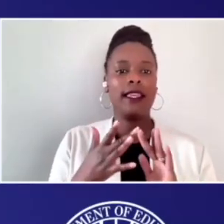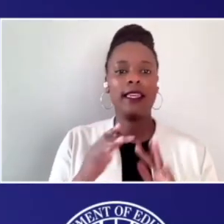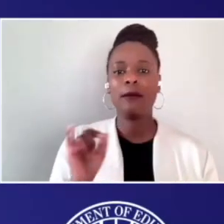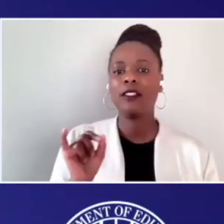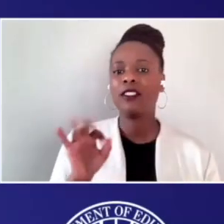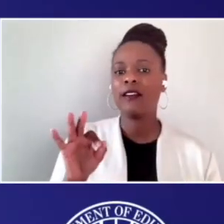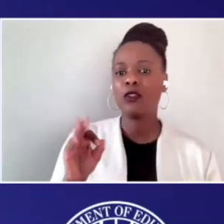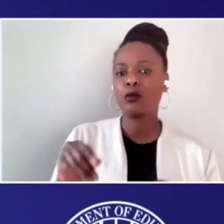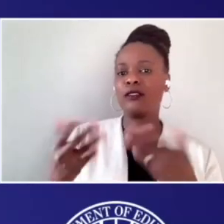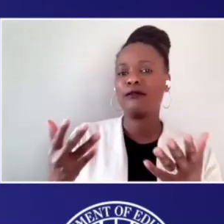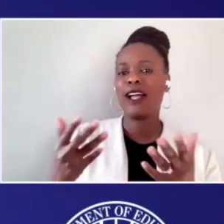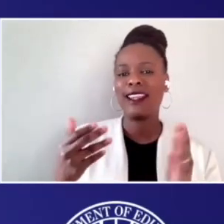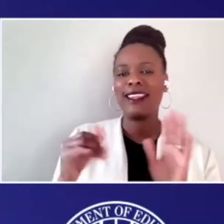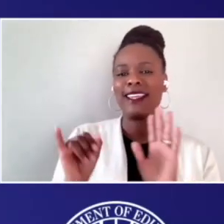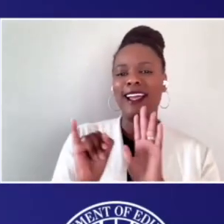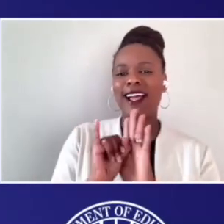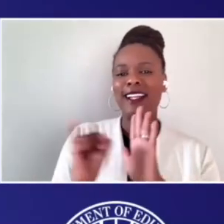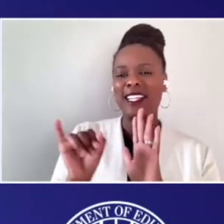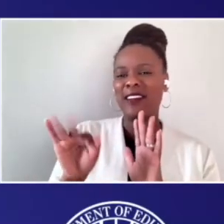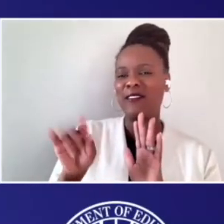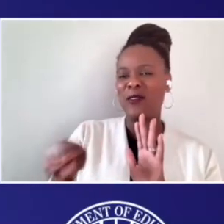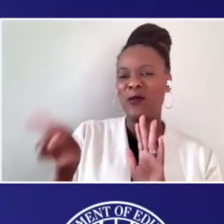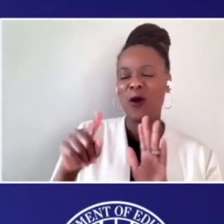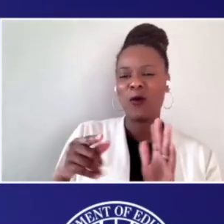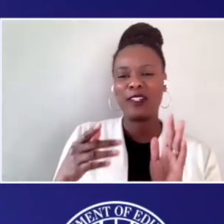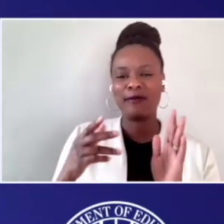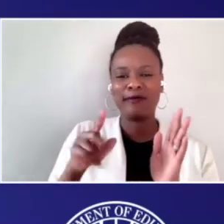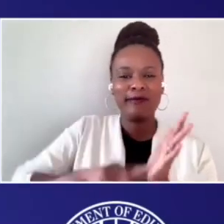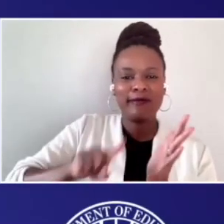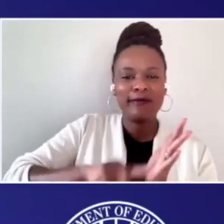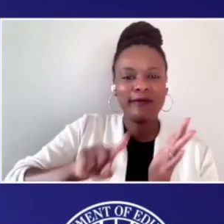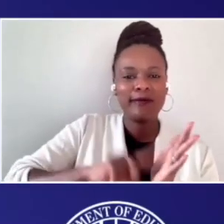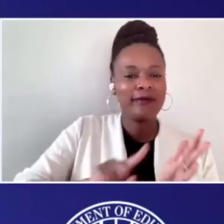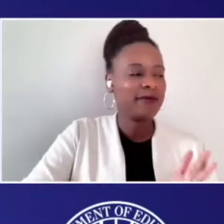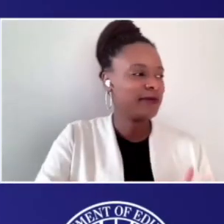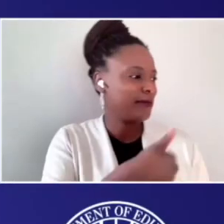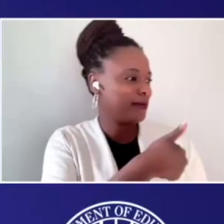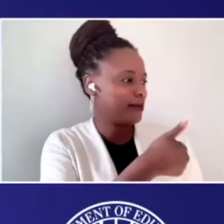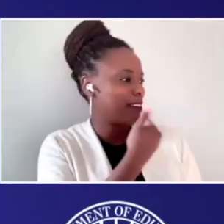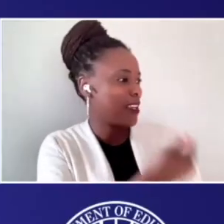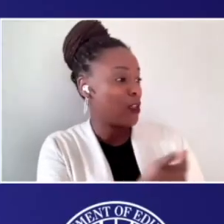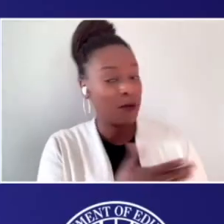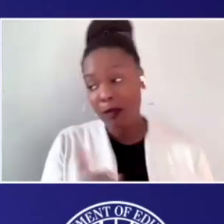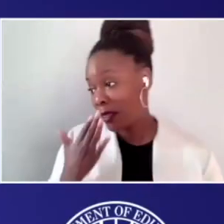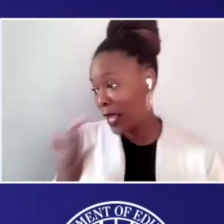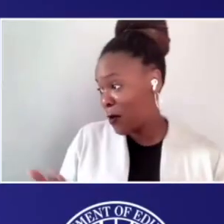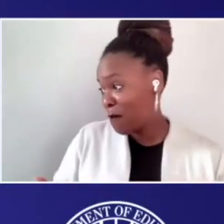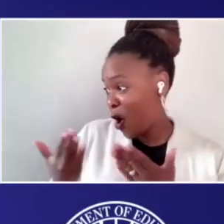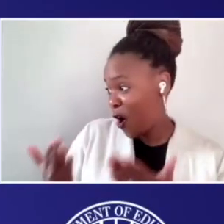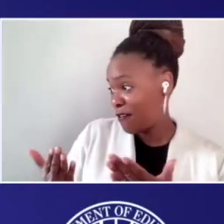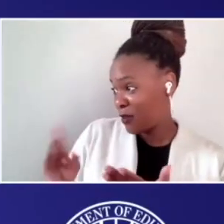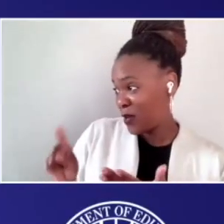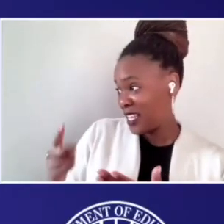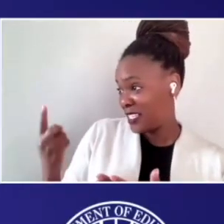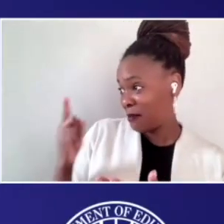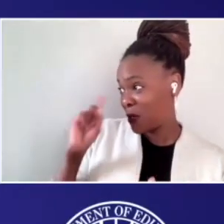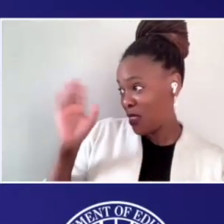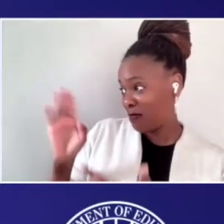case you were looking it up right now and you didn't have the link yet. Perfect. Thank you. But thank you for offering. So if we need something, we'll just reach out to you in a little bit later.